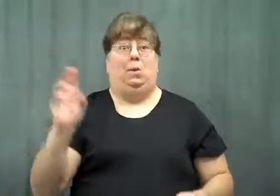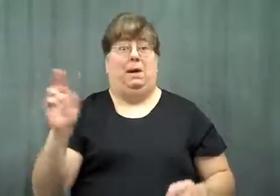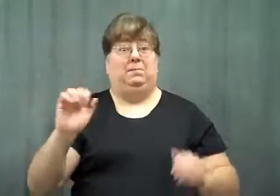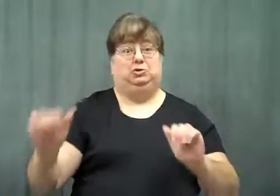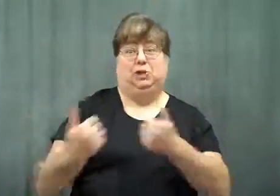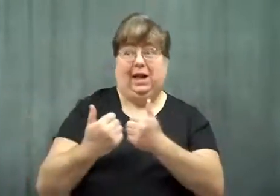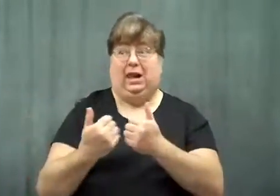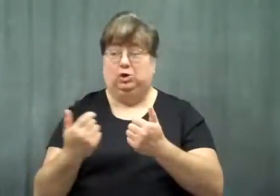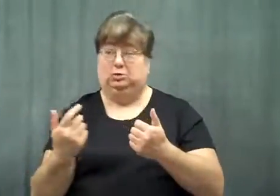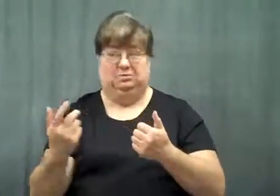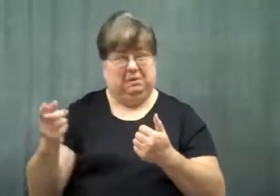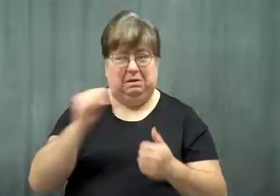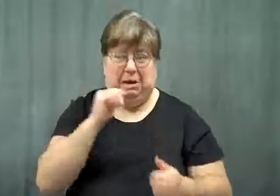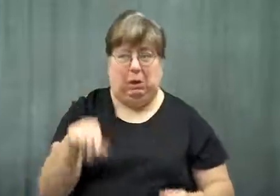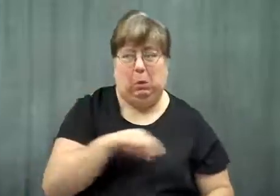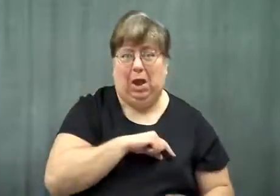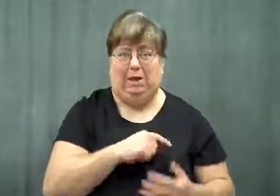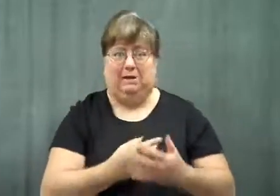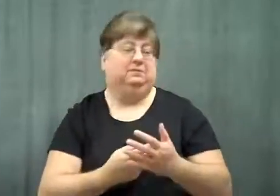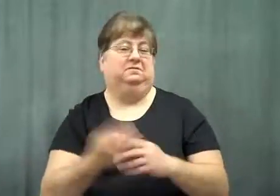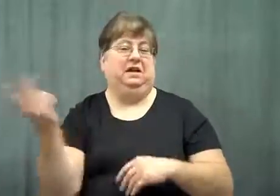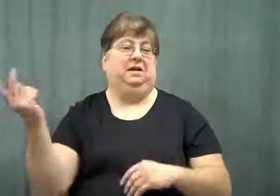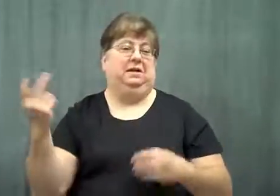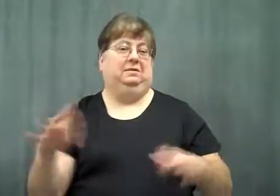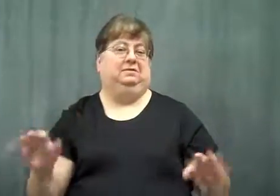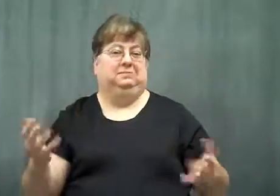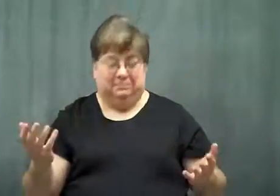The Republicans challenged her lack of qualifications, but failed.